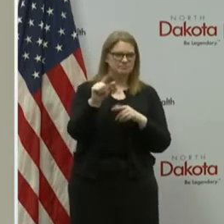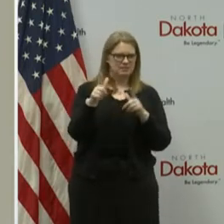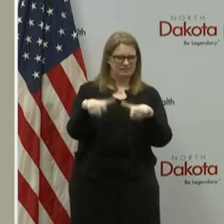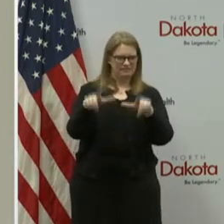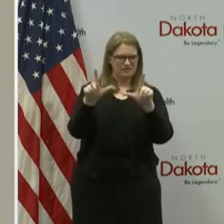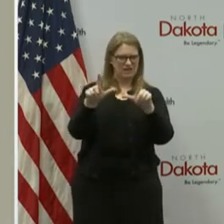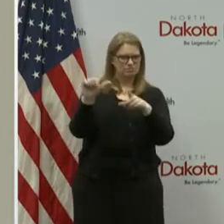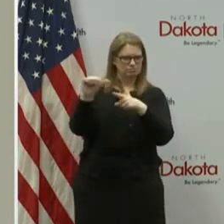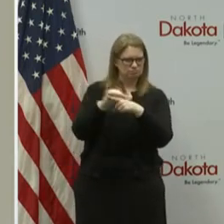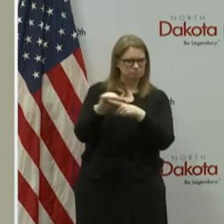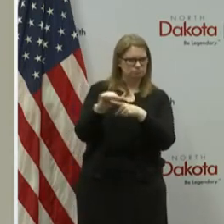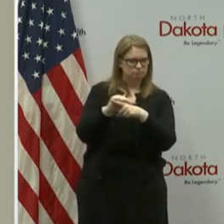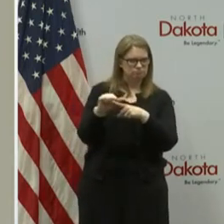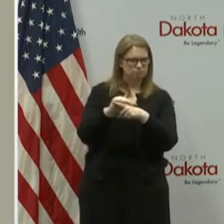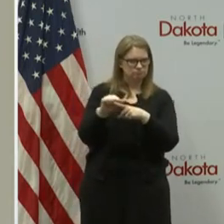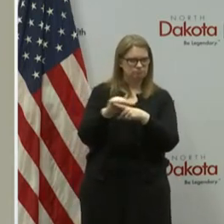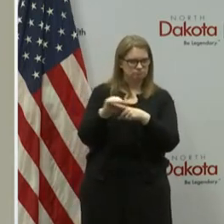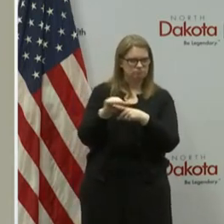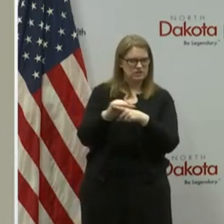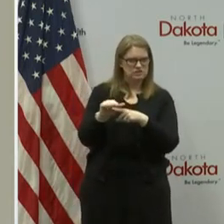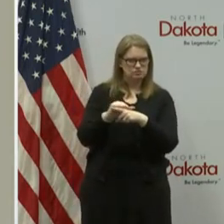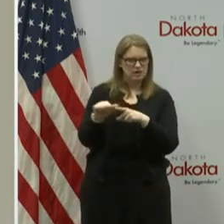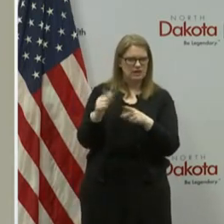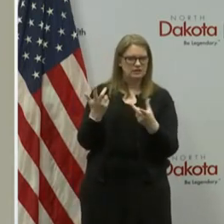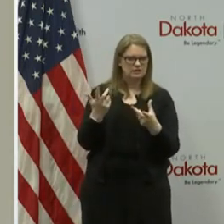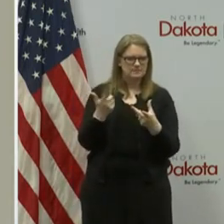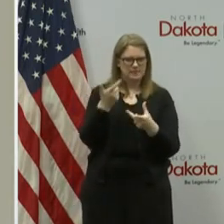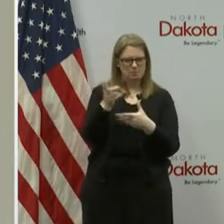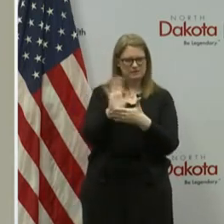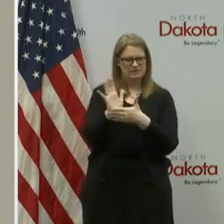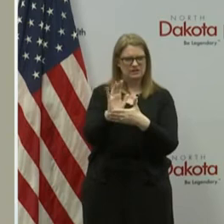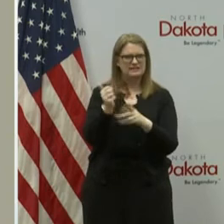AND IF YOU GO TO THAT WEBSITE, YOU'LL DO A LITTLE BIT OF